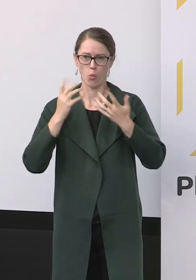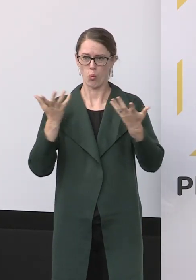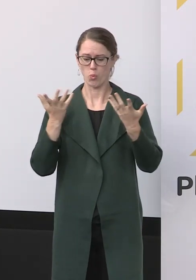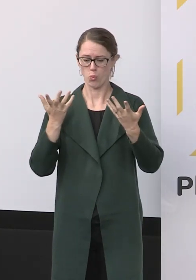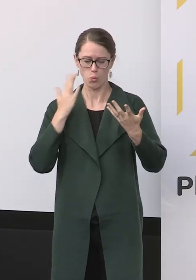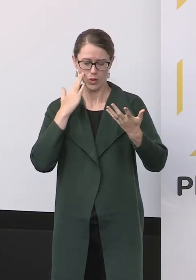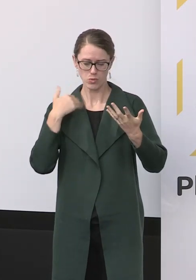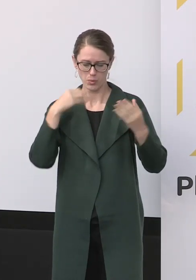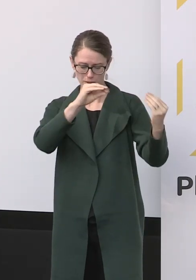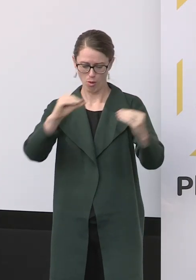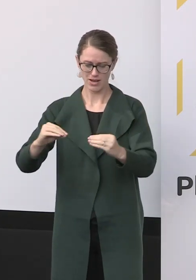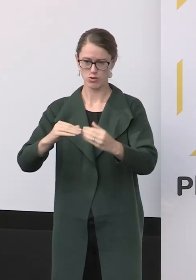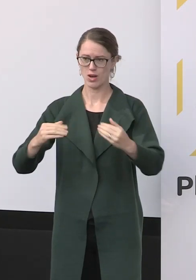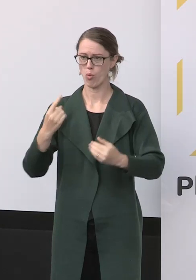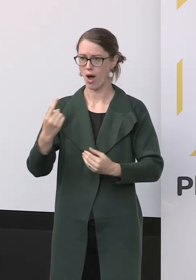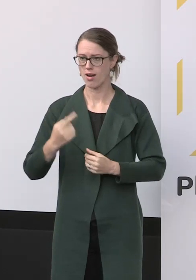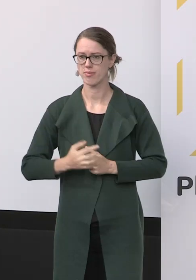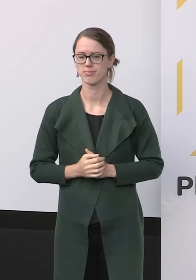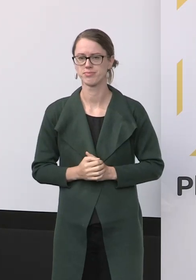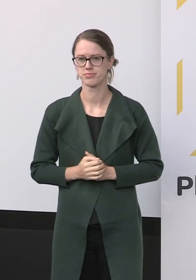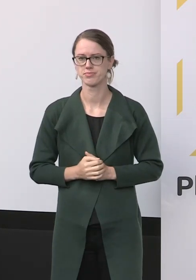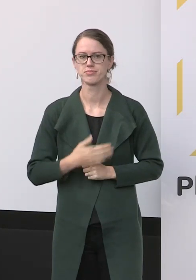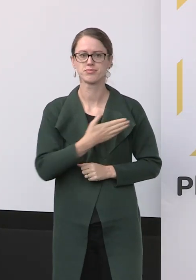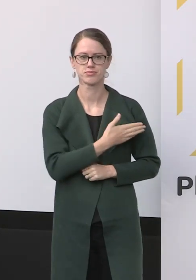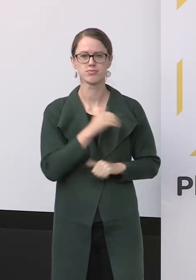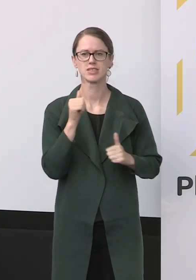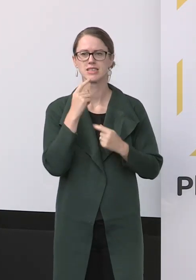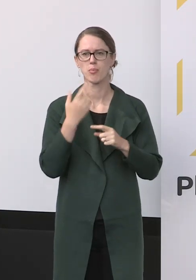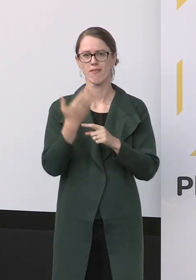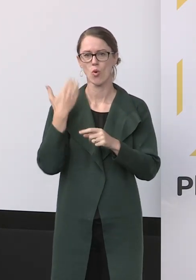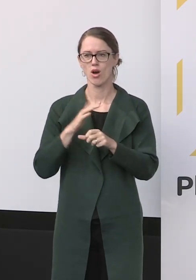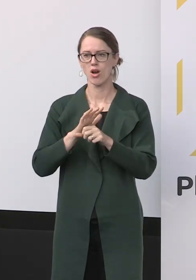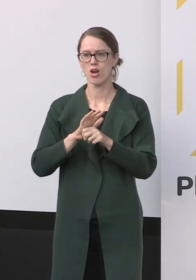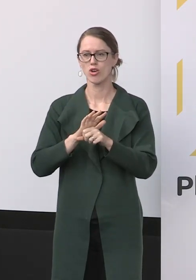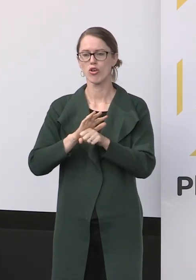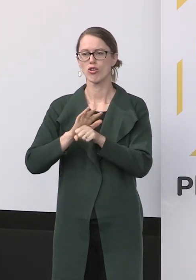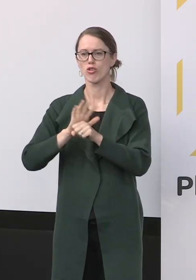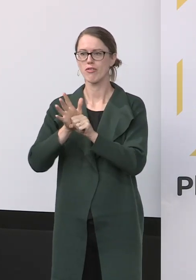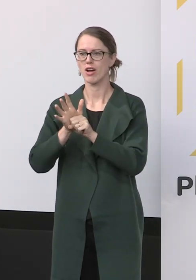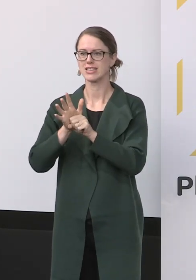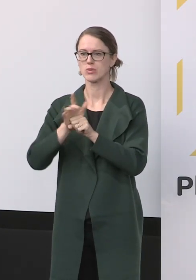movement if we have zero active cases, if we get to that point?